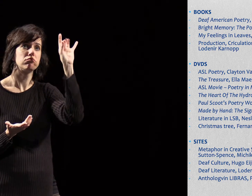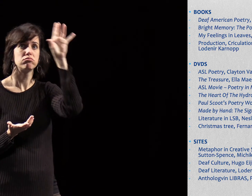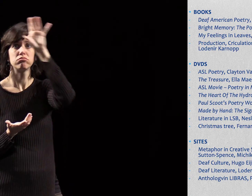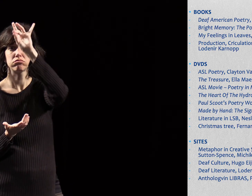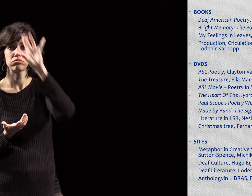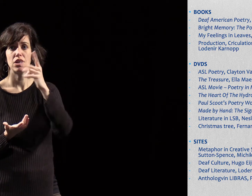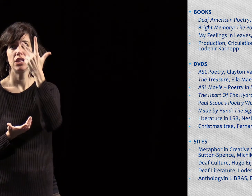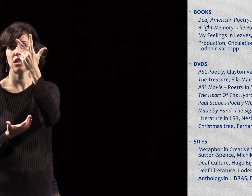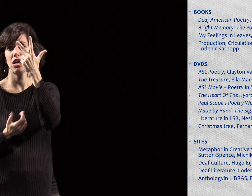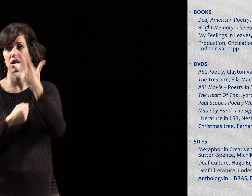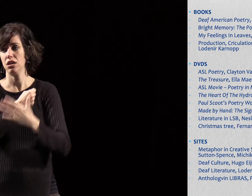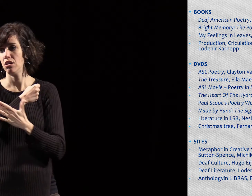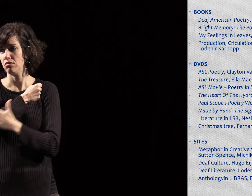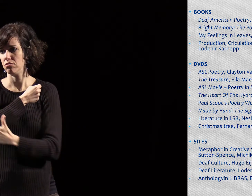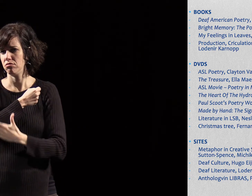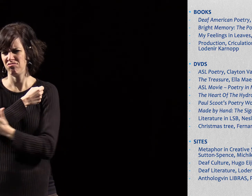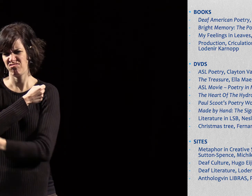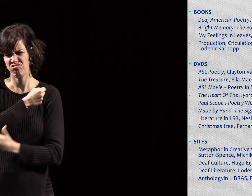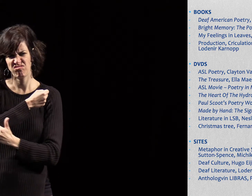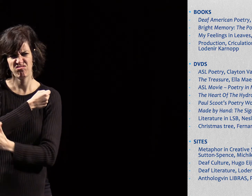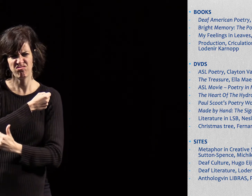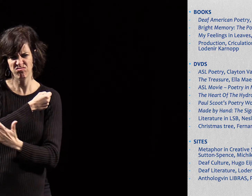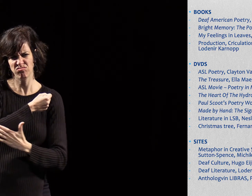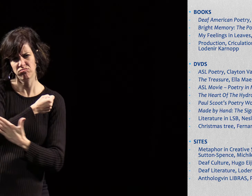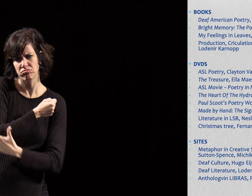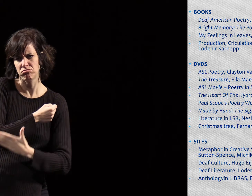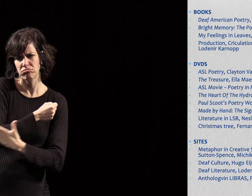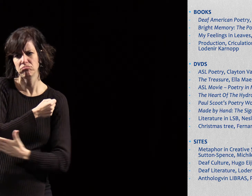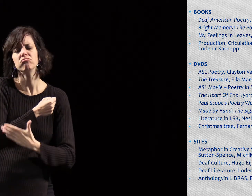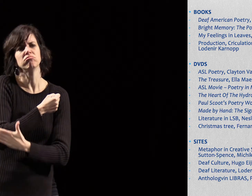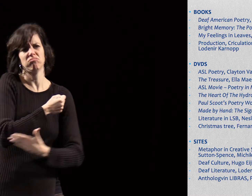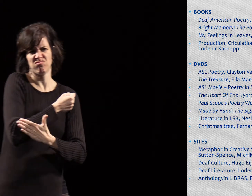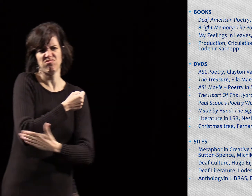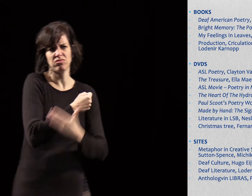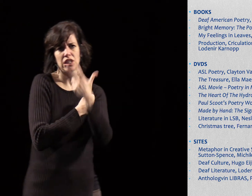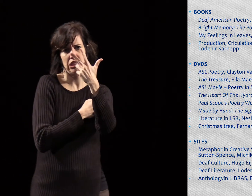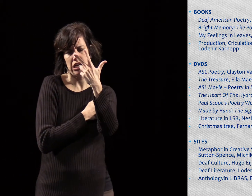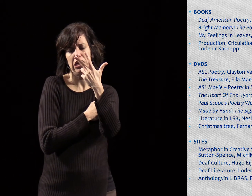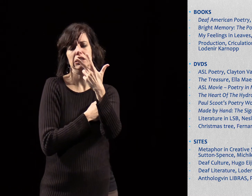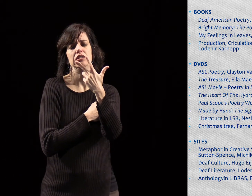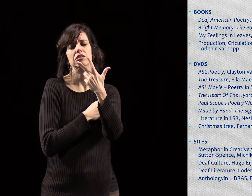I selected works from 3 different countries--